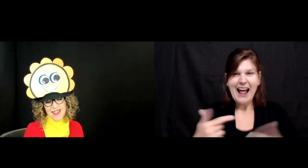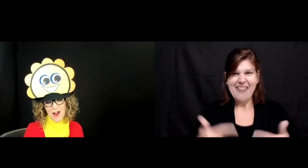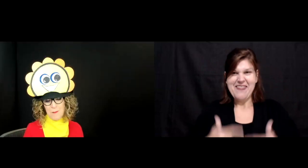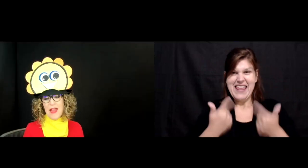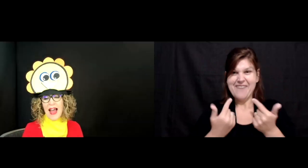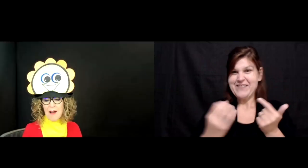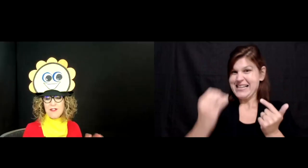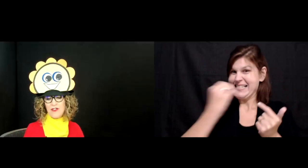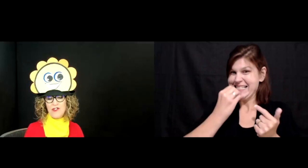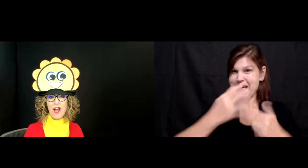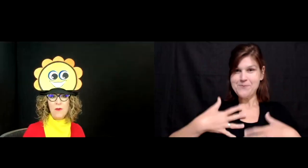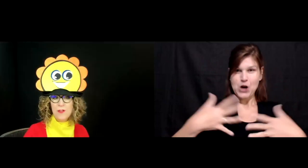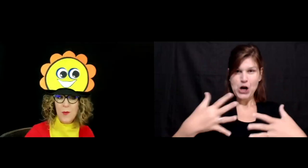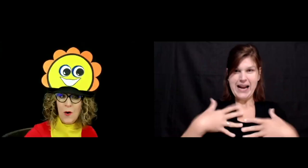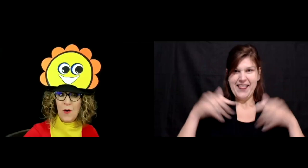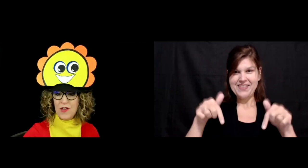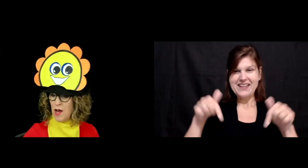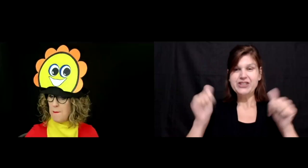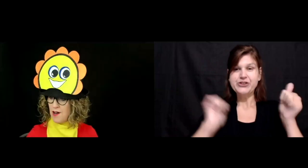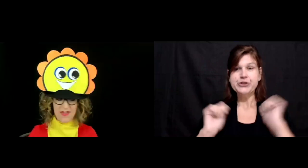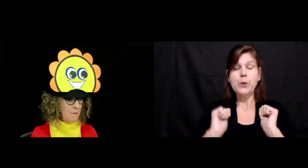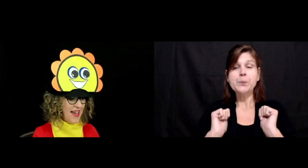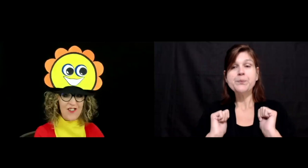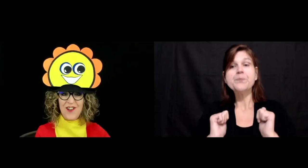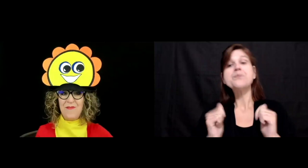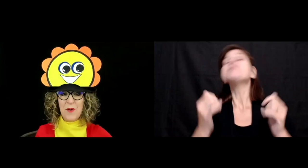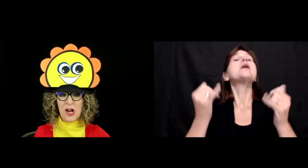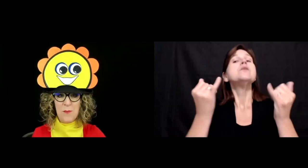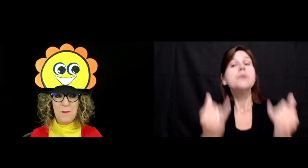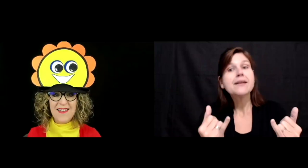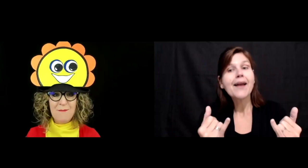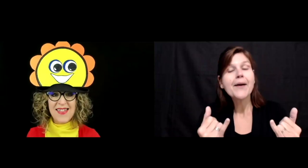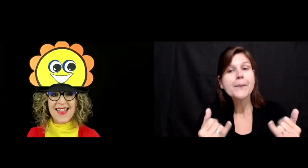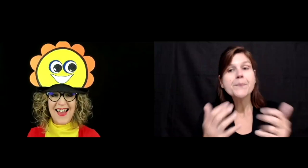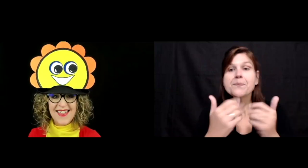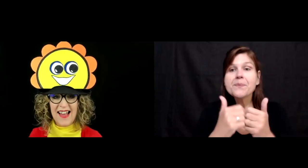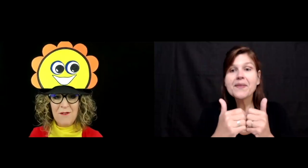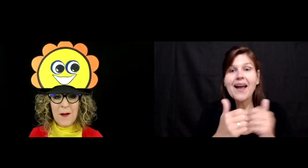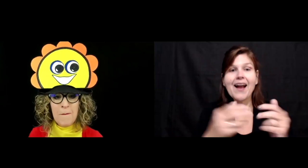So how does the show support participation? We're gonna back to my slides now.